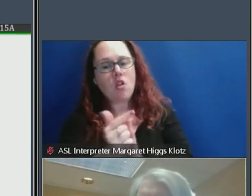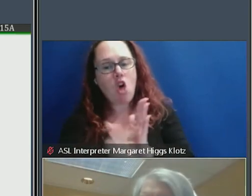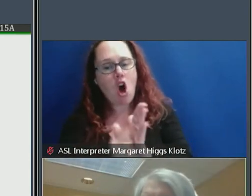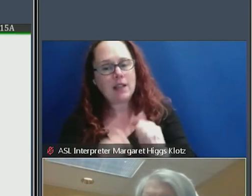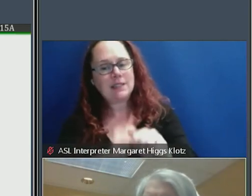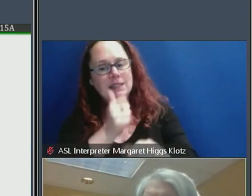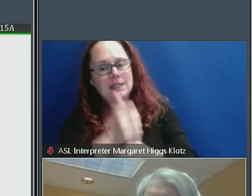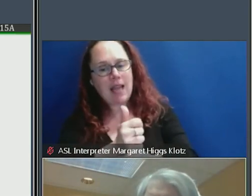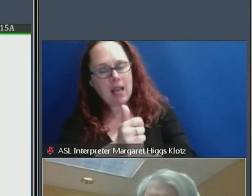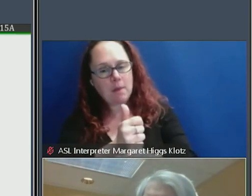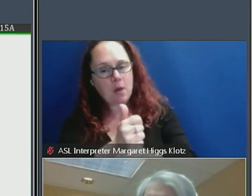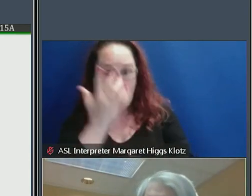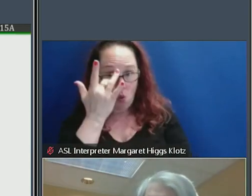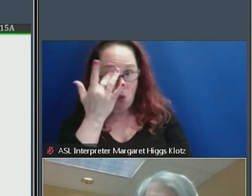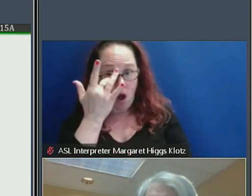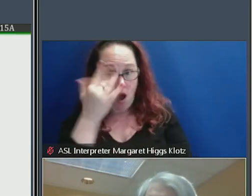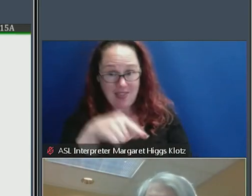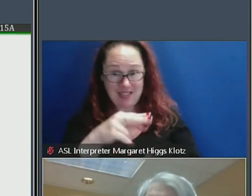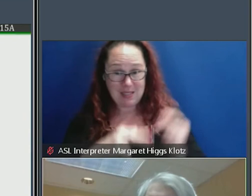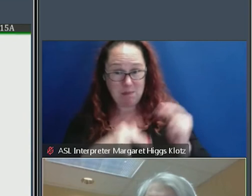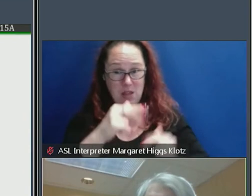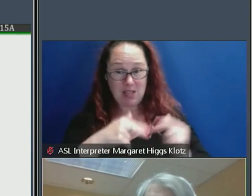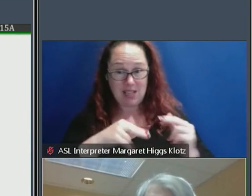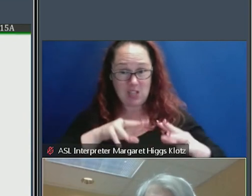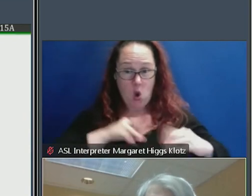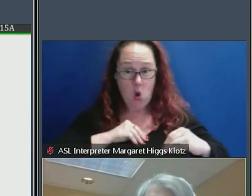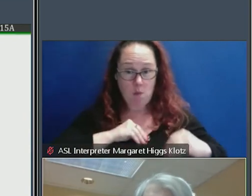because this is the County building can essentially do what it wants.